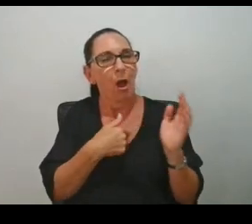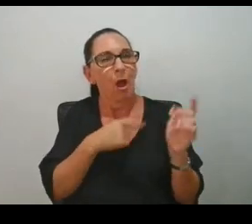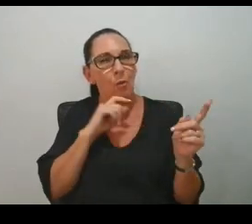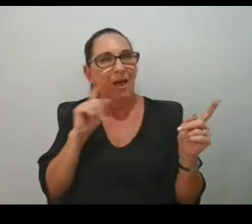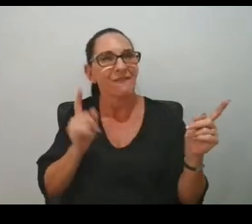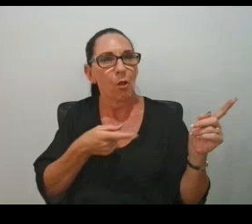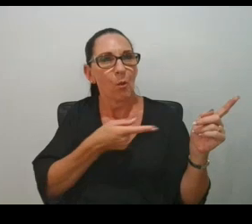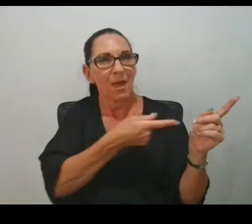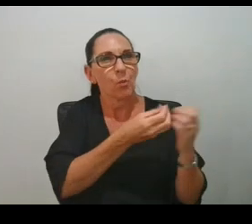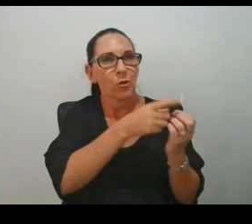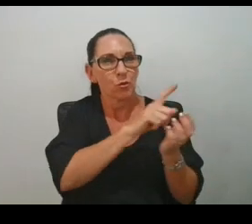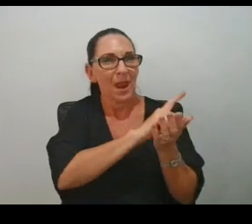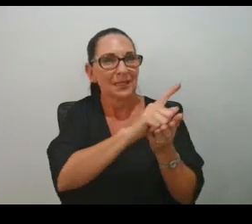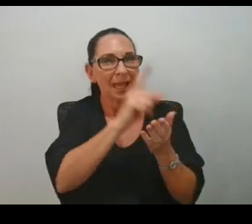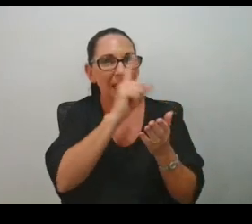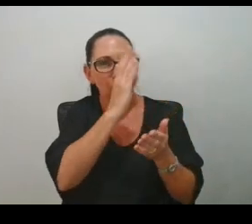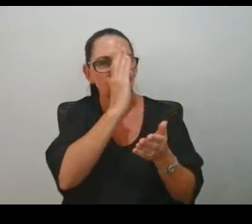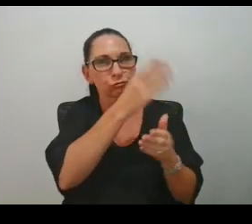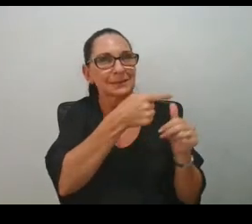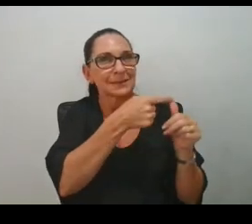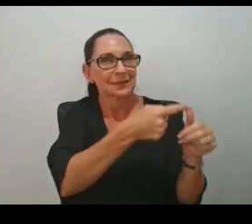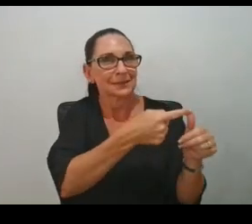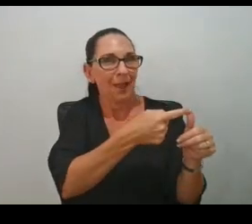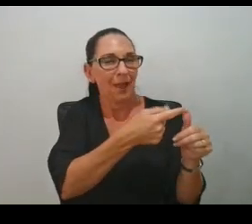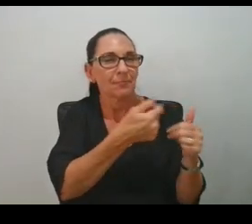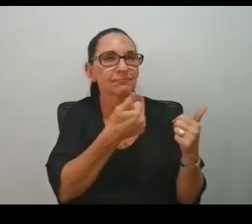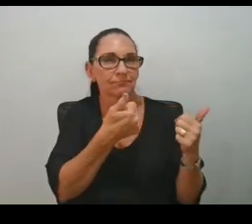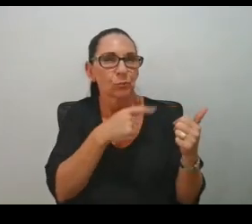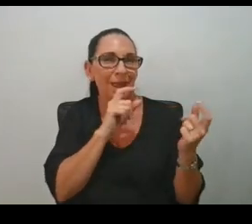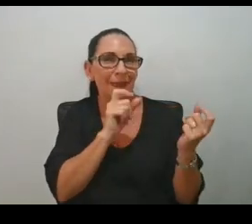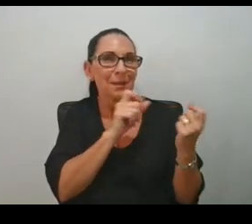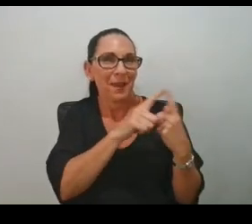and we'll get an answer directly to you so we'll give you an email display after this about your